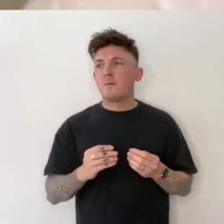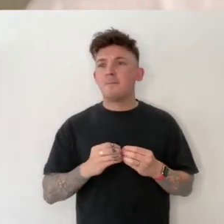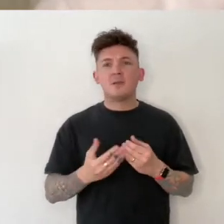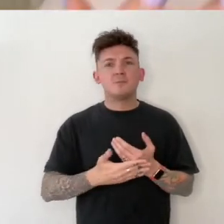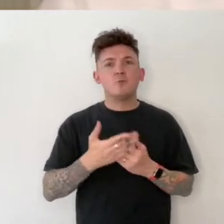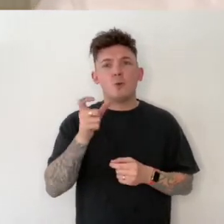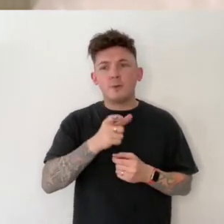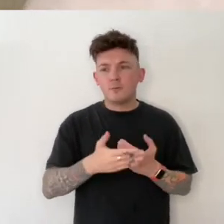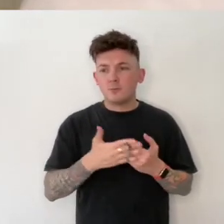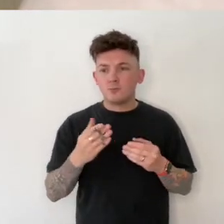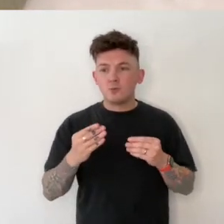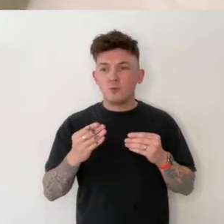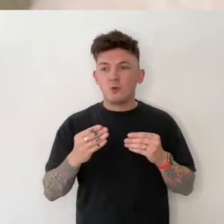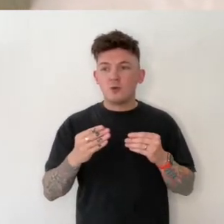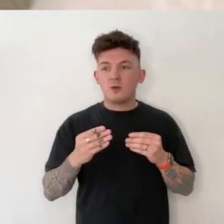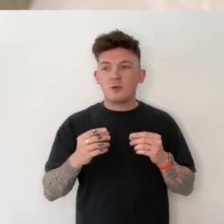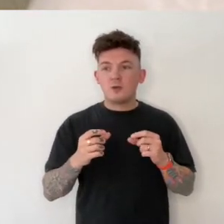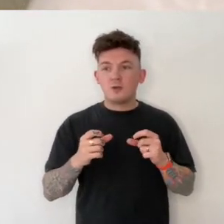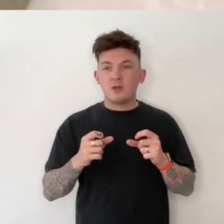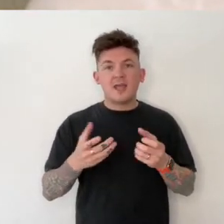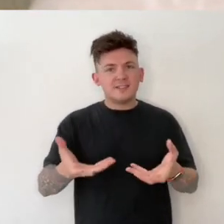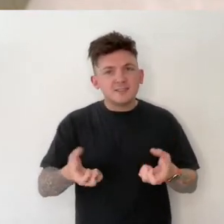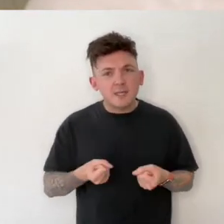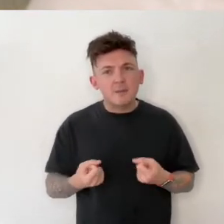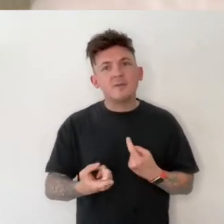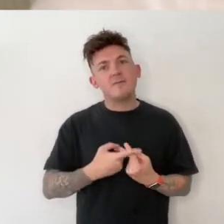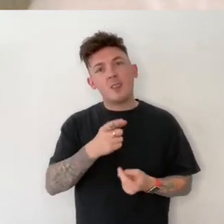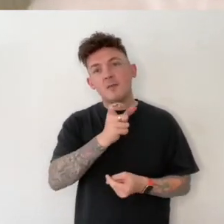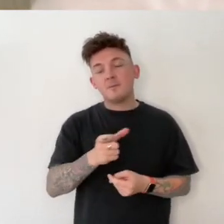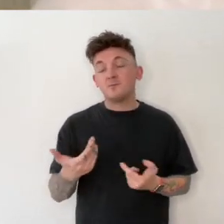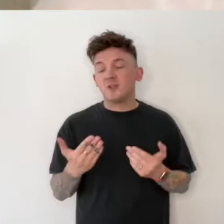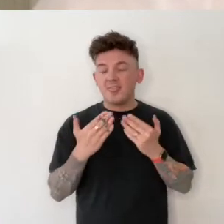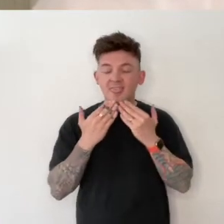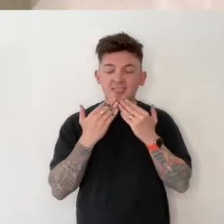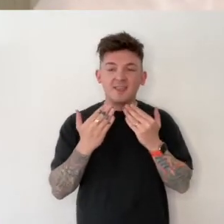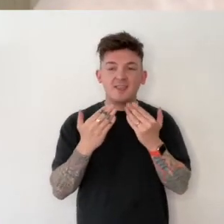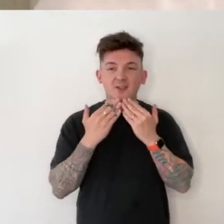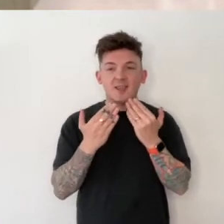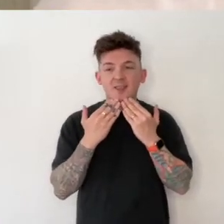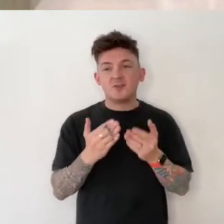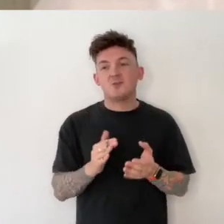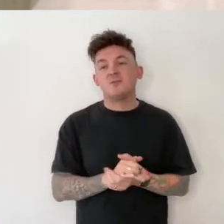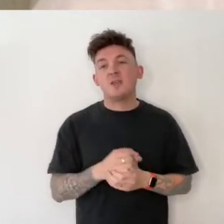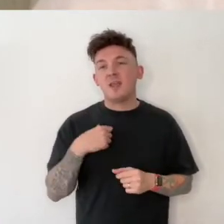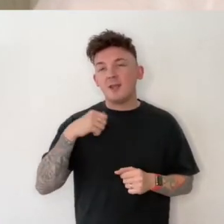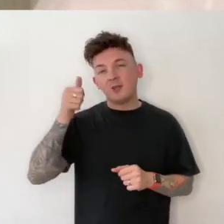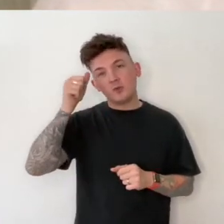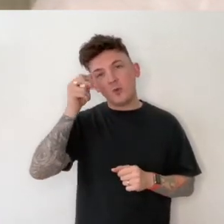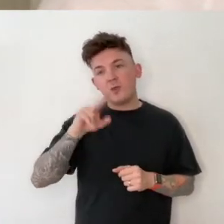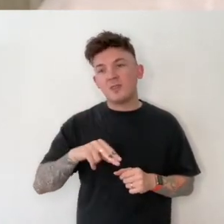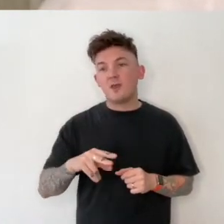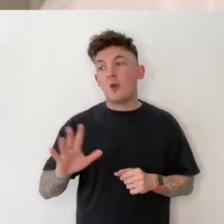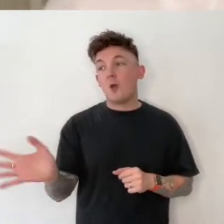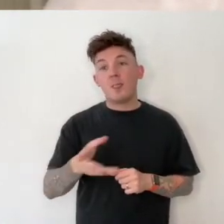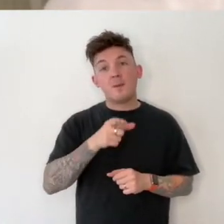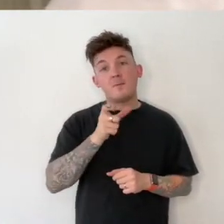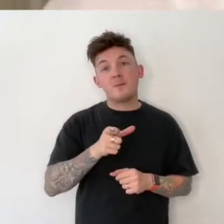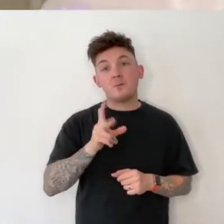educated, so um yeah i can't thank you enough and i know that the people that follow me